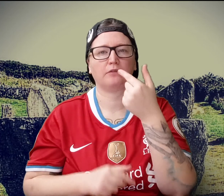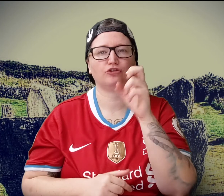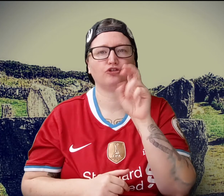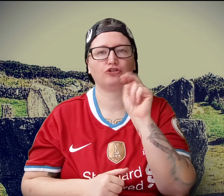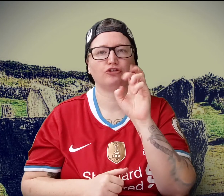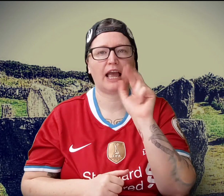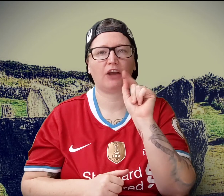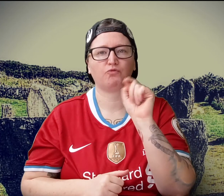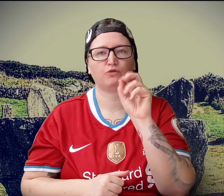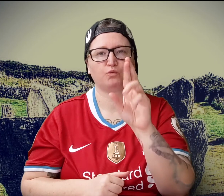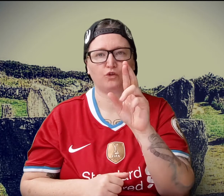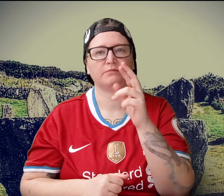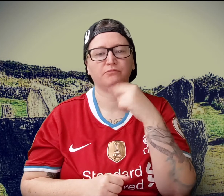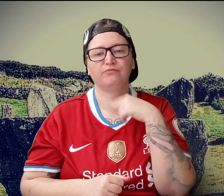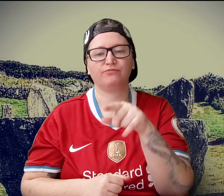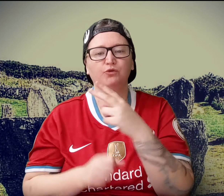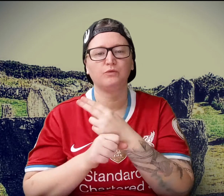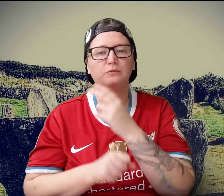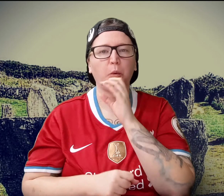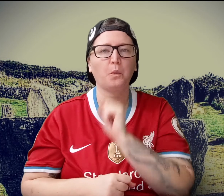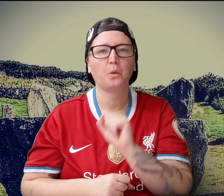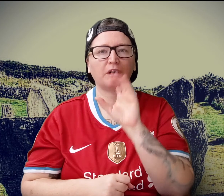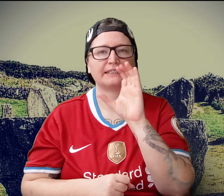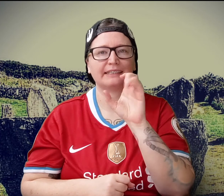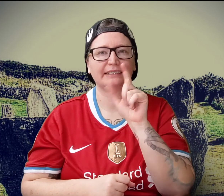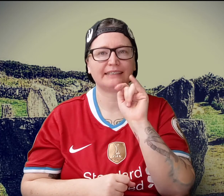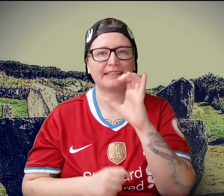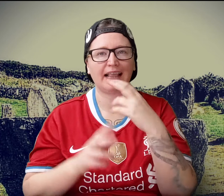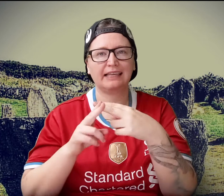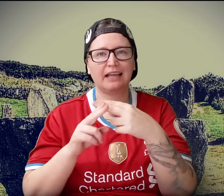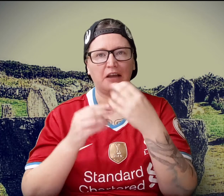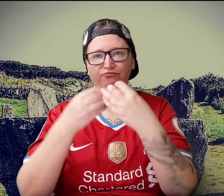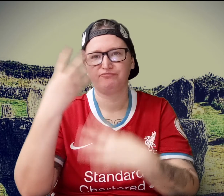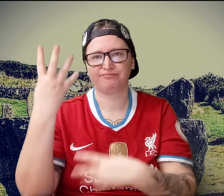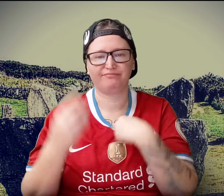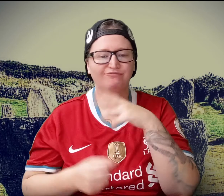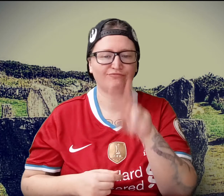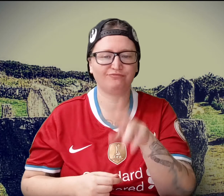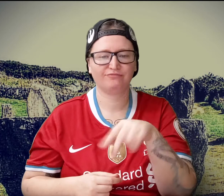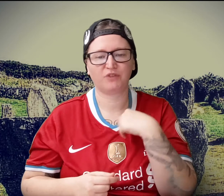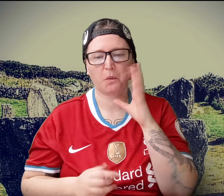and use a name generator so I'm using old Celtic names I have a whole list and